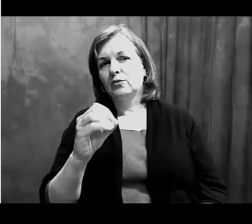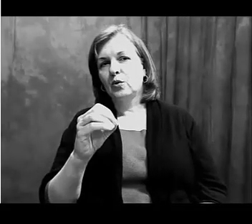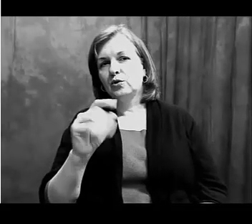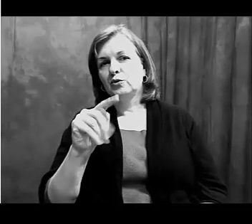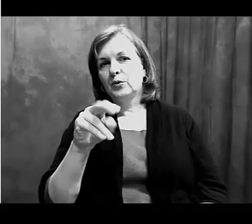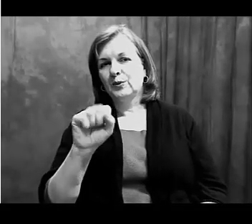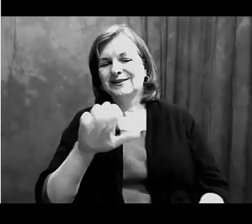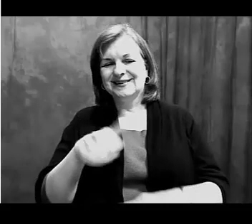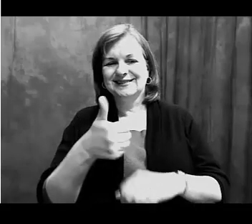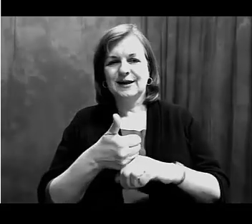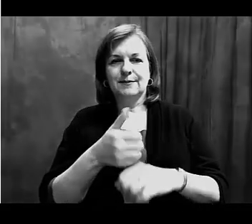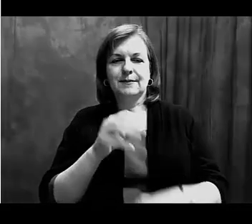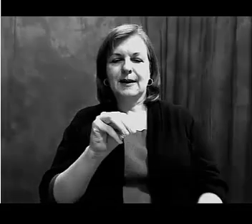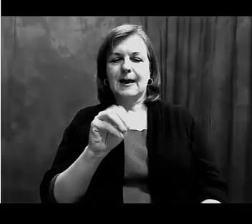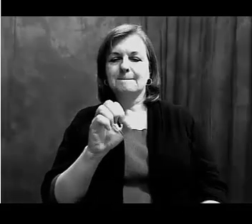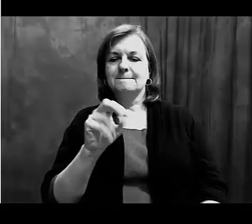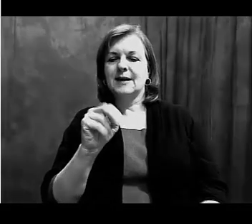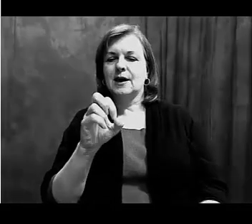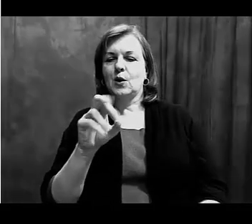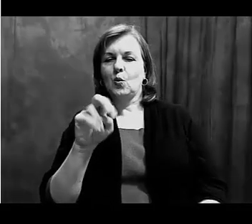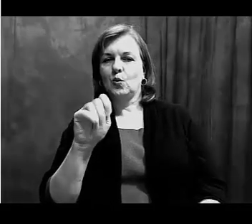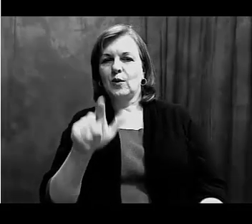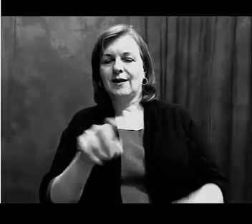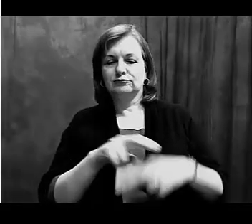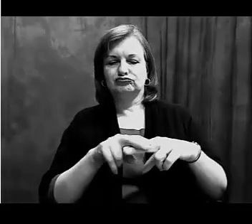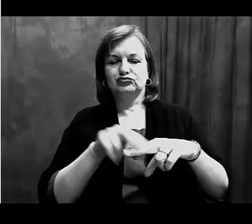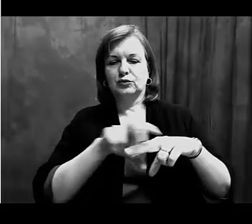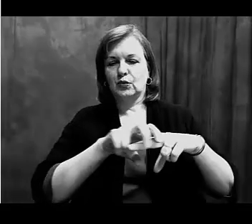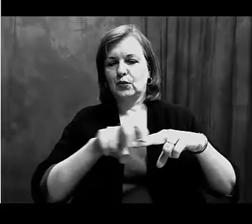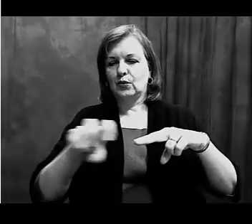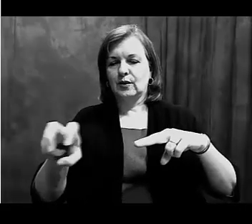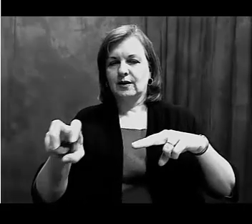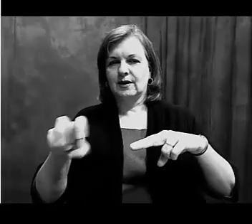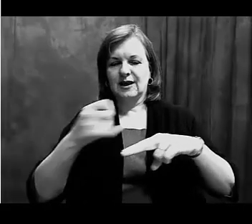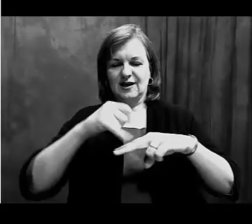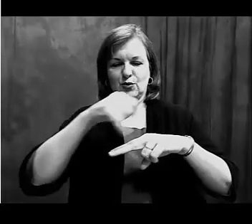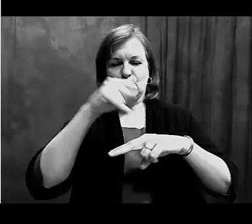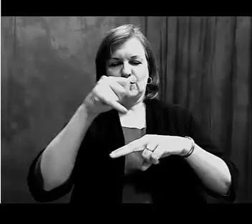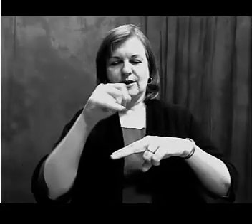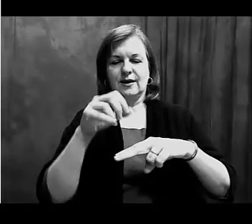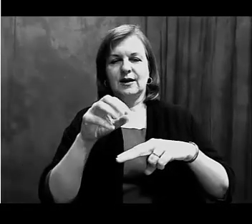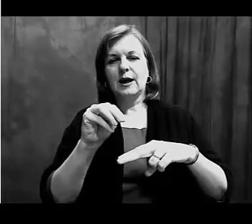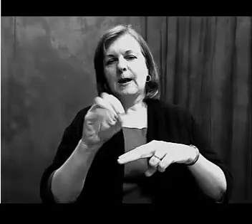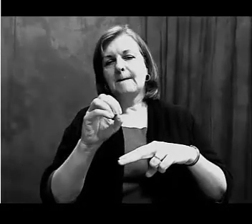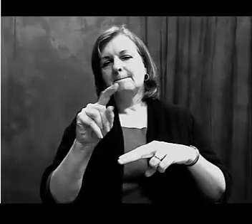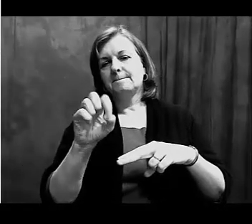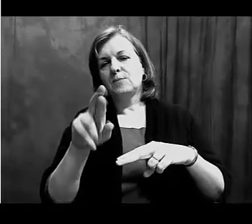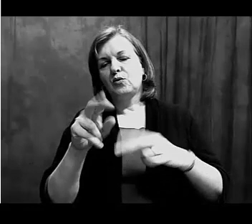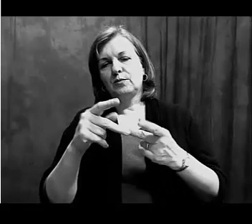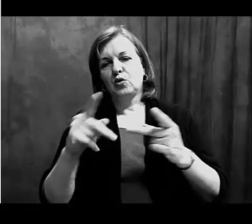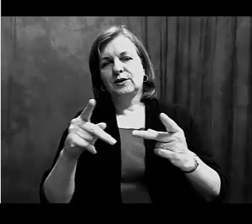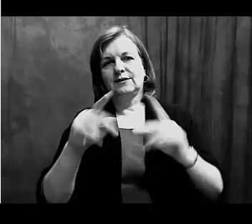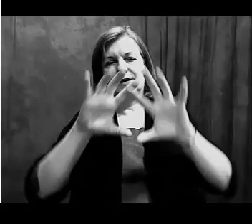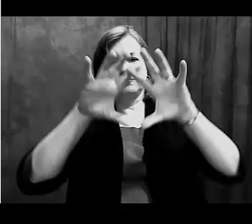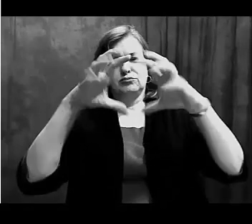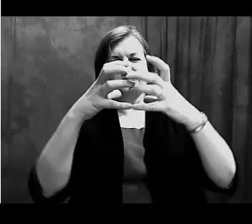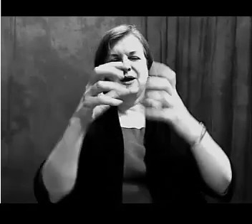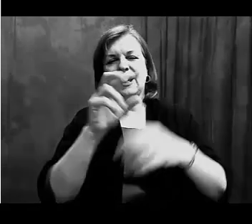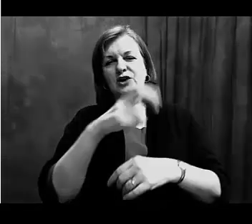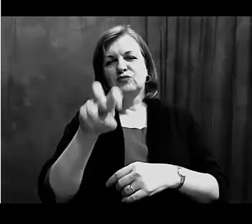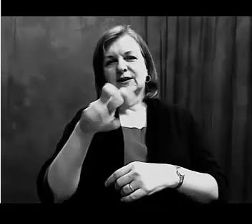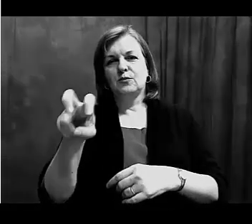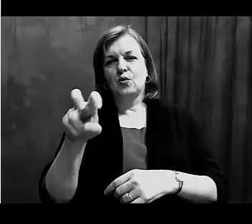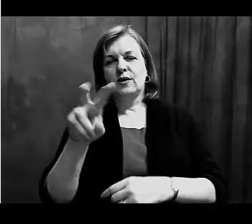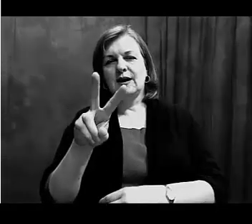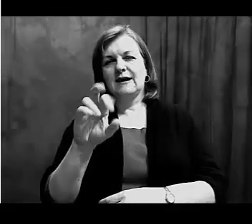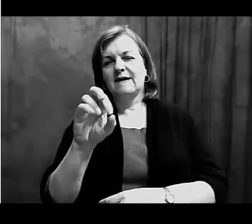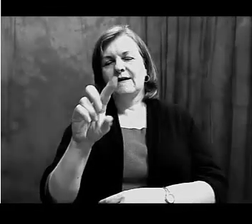as I mentioned to you microtubules set up kind of these monorail sorts of things here are motor proteins carrying transport vesicles